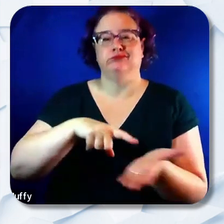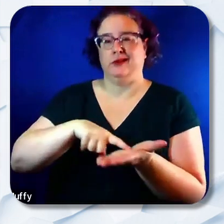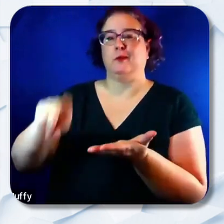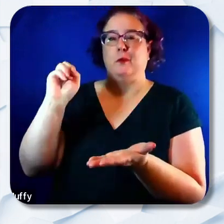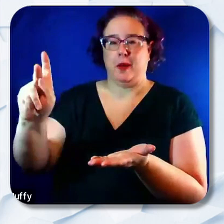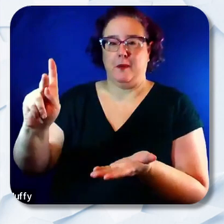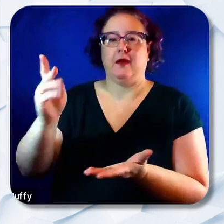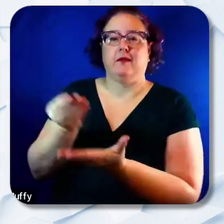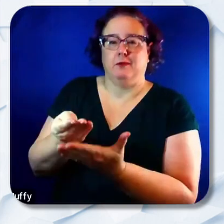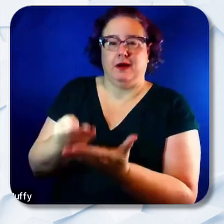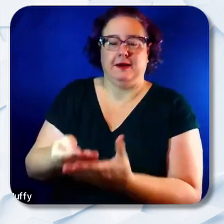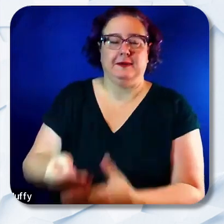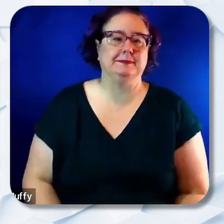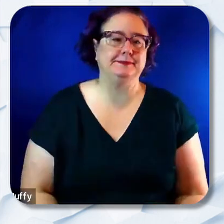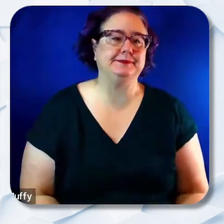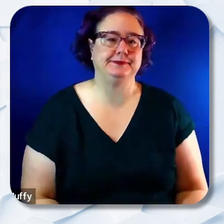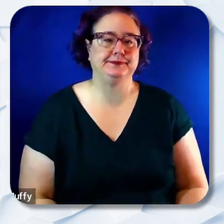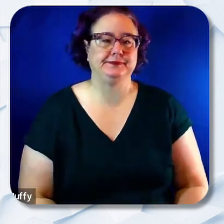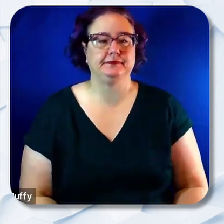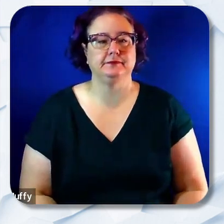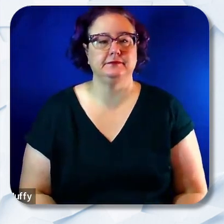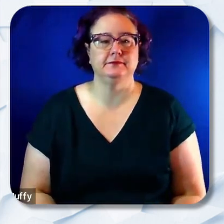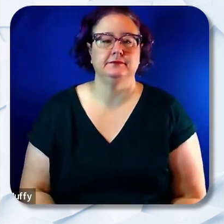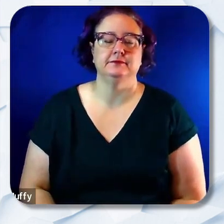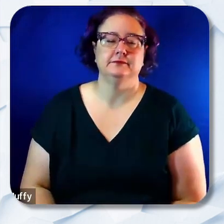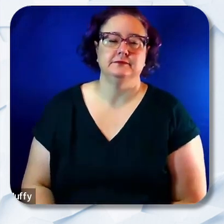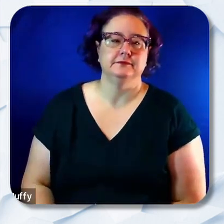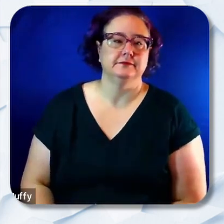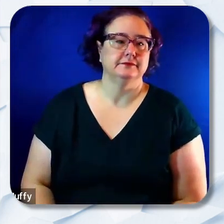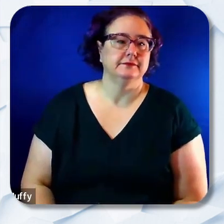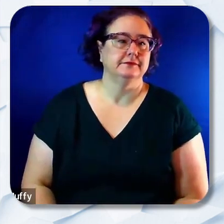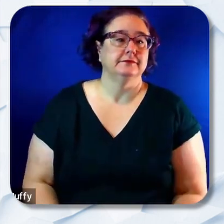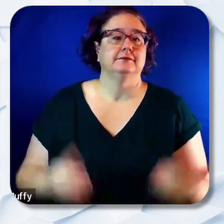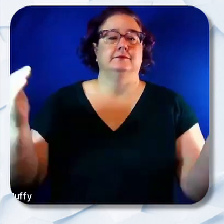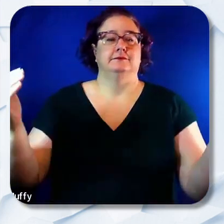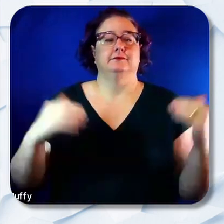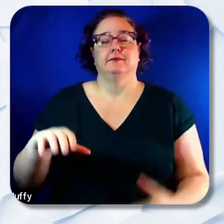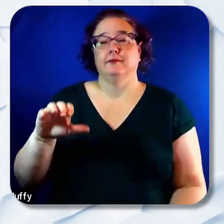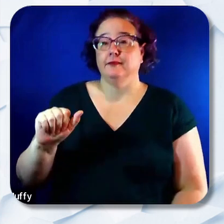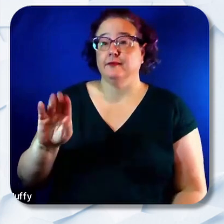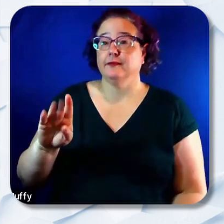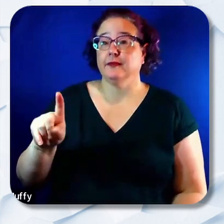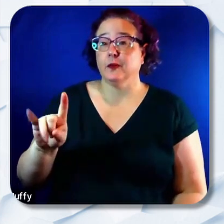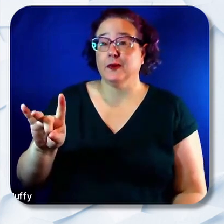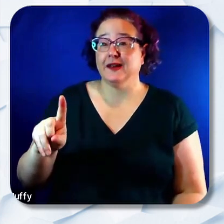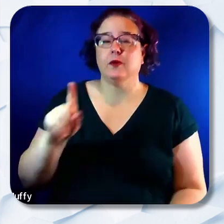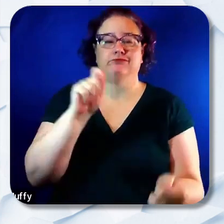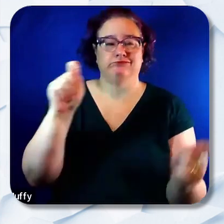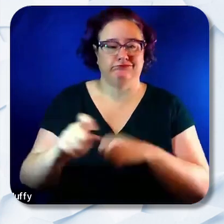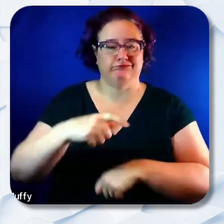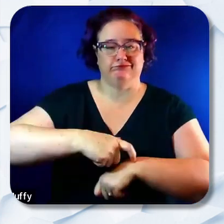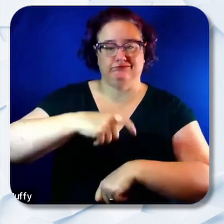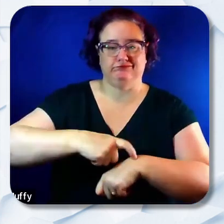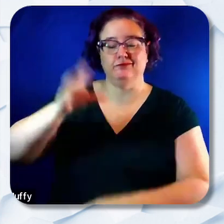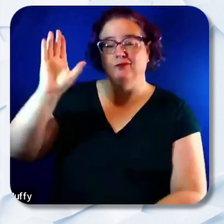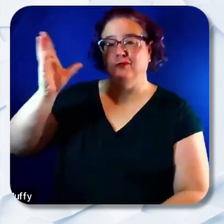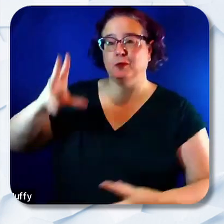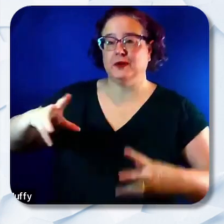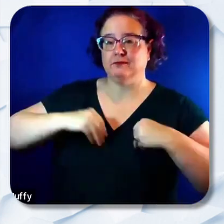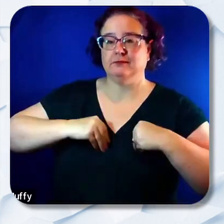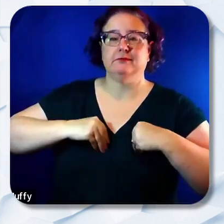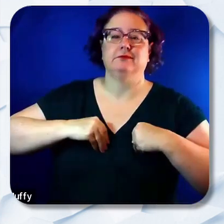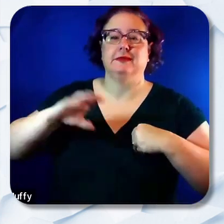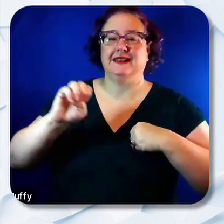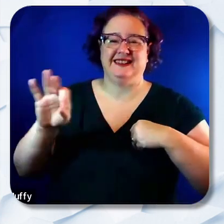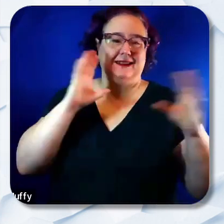AB 181 changed the deadline for presenting and adopting an EE F plan from December 31st,